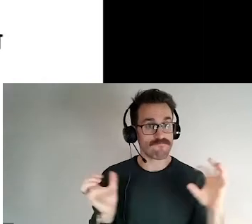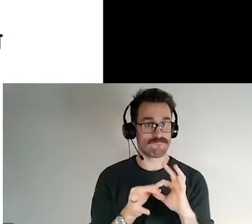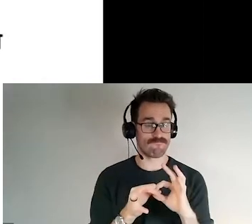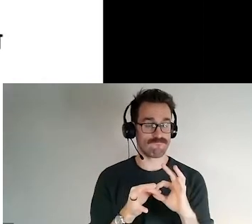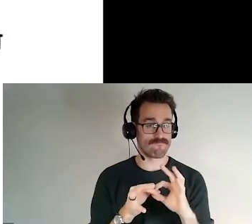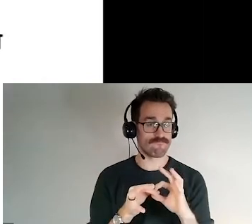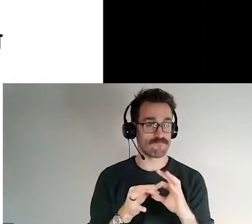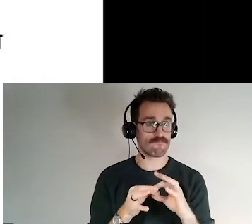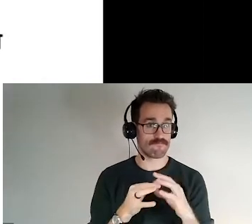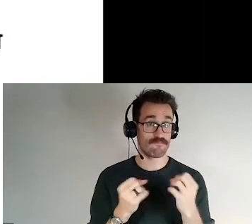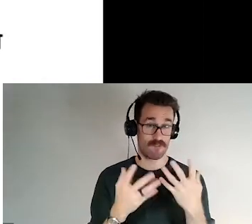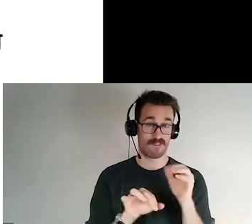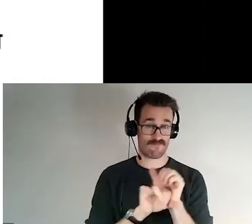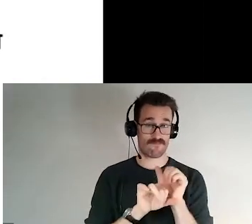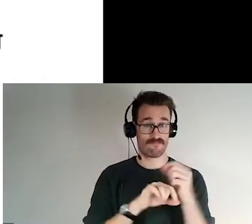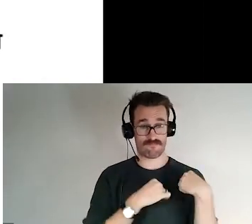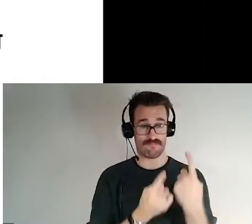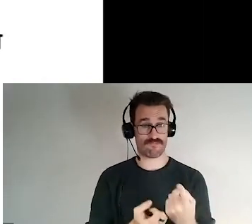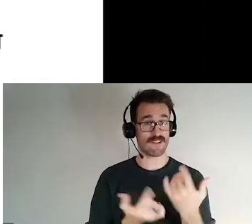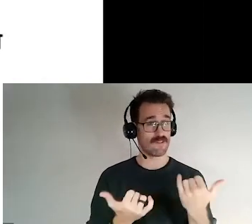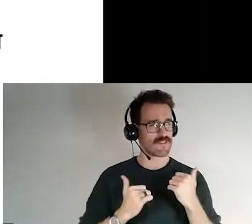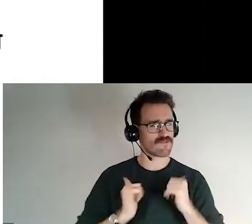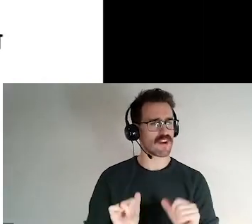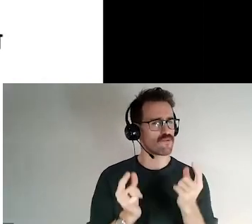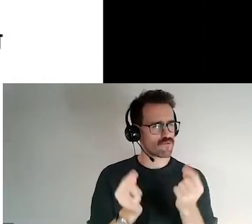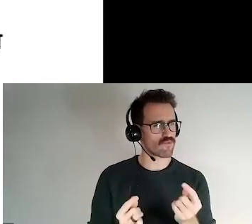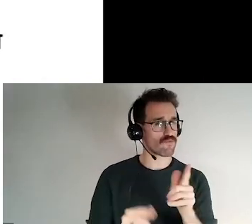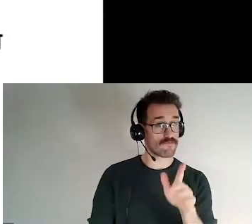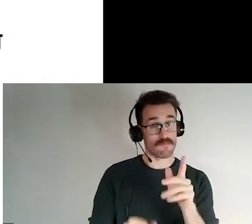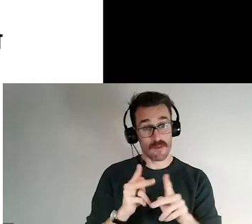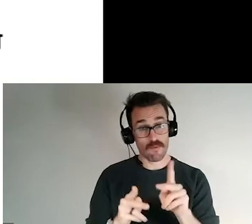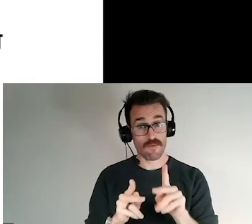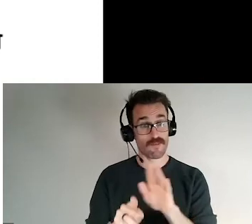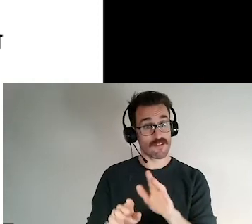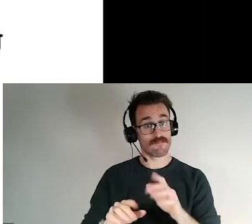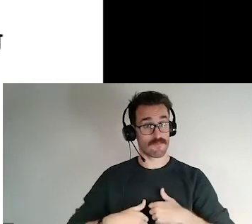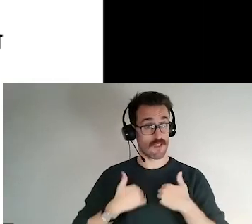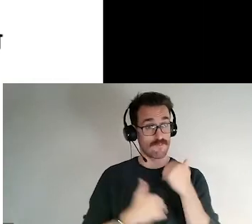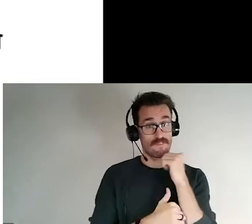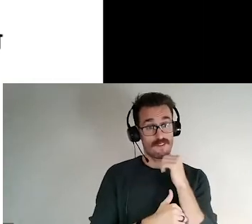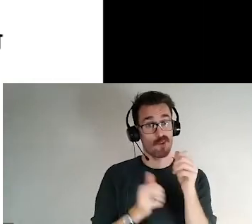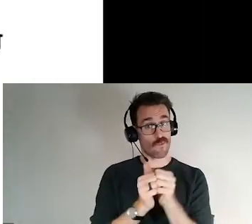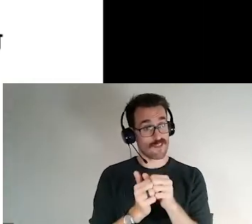really try and make the daily lives of people with episodic disabilities a little bit better. Through